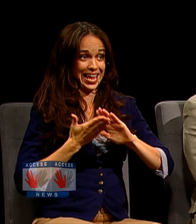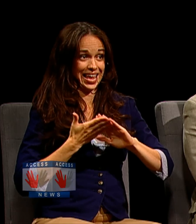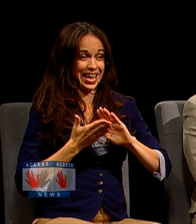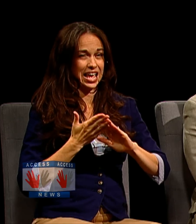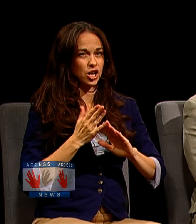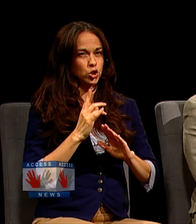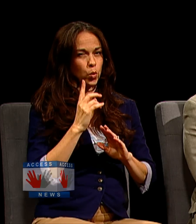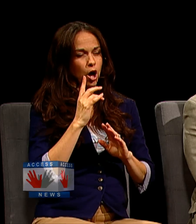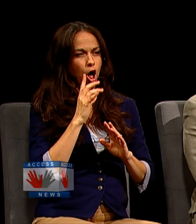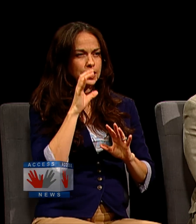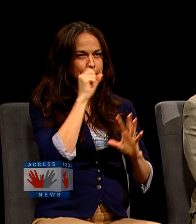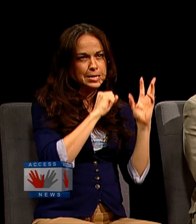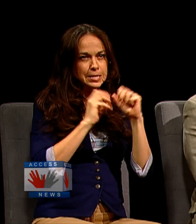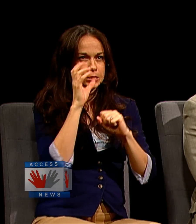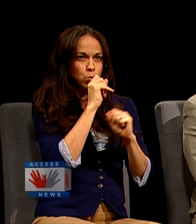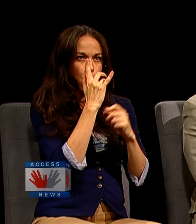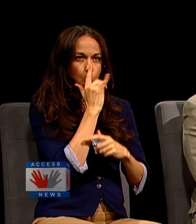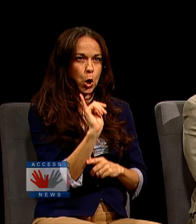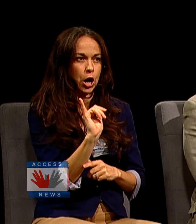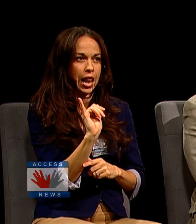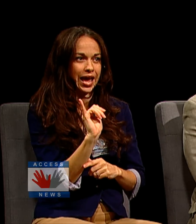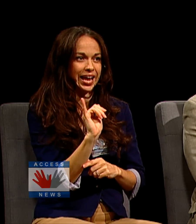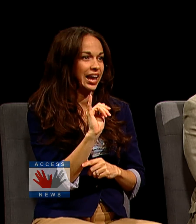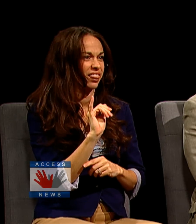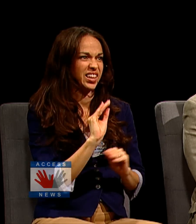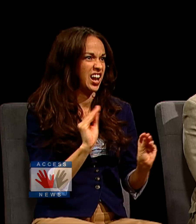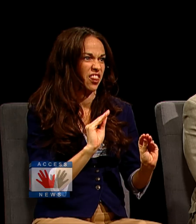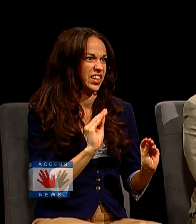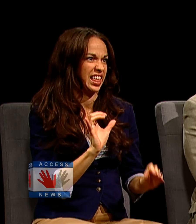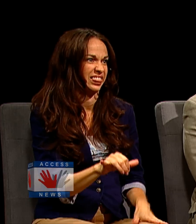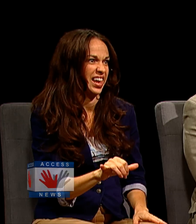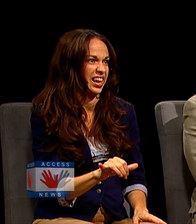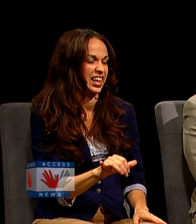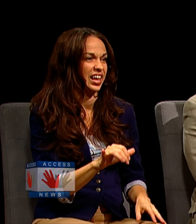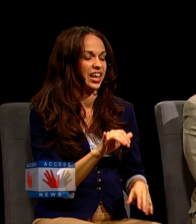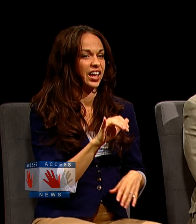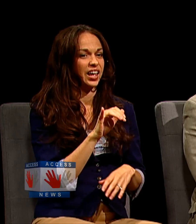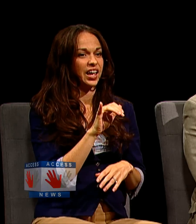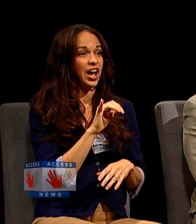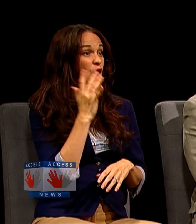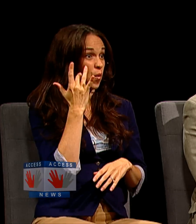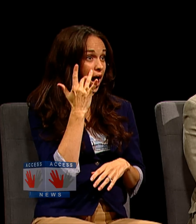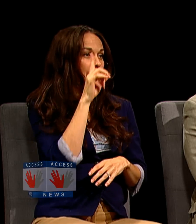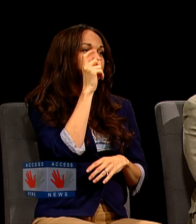Bush presidency would look like nothing like that. And it looked nothing like that because of 9-11 because